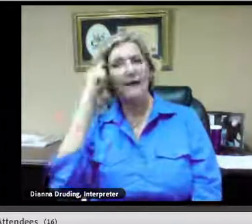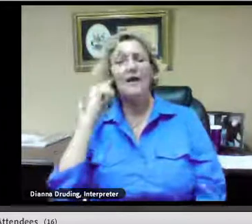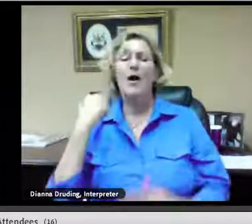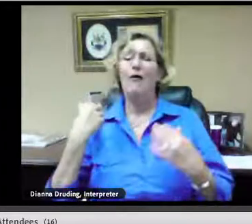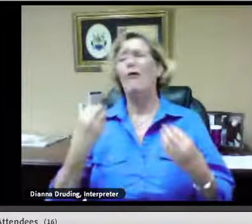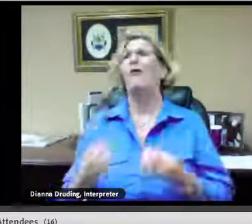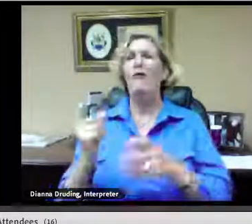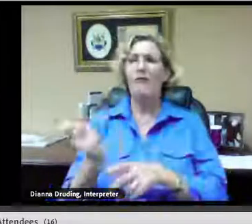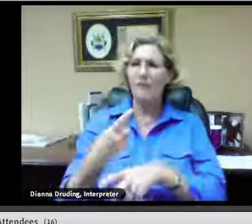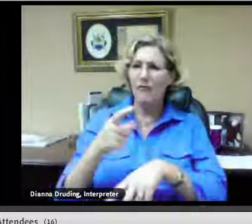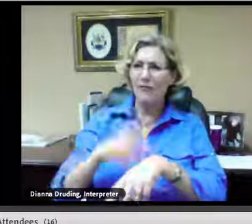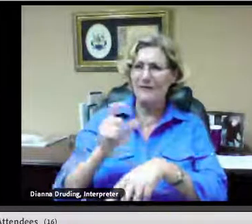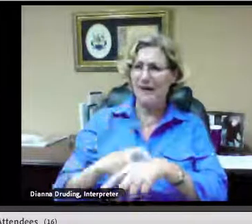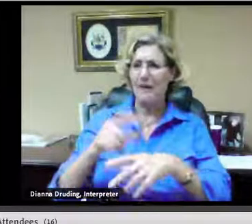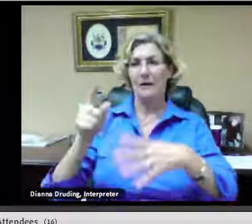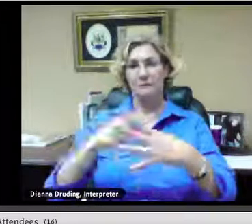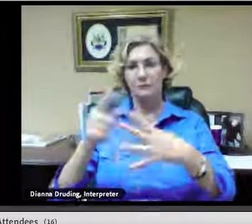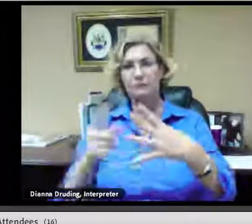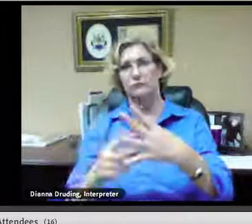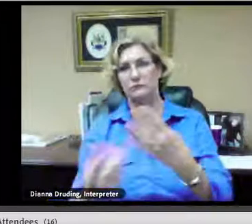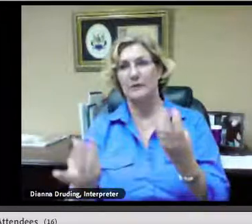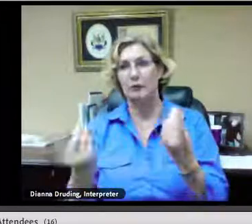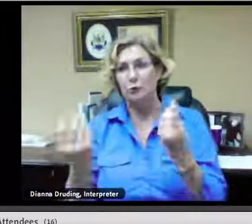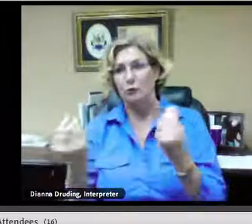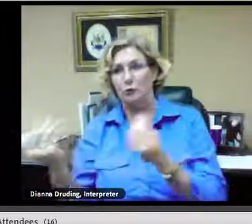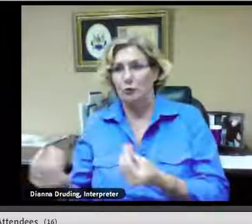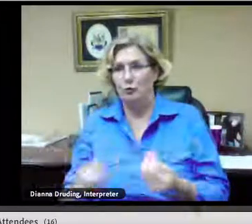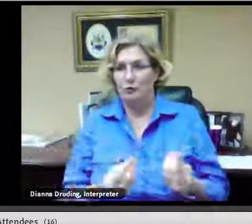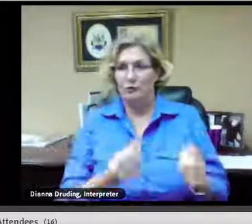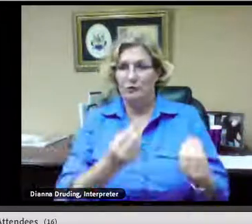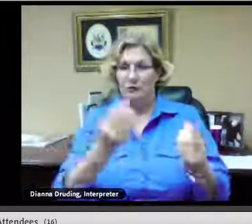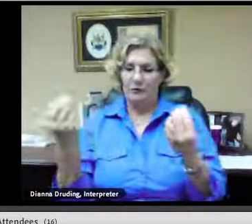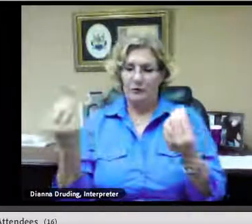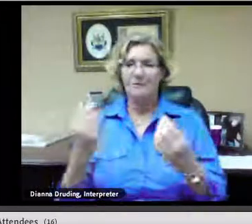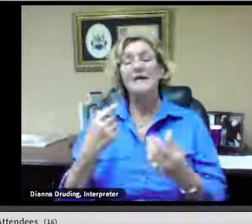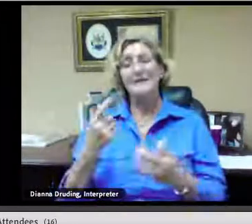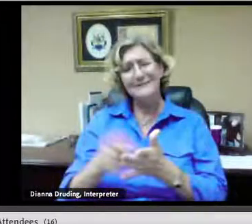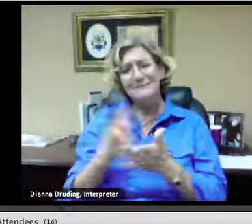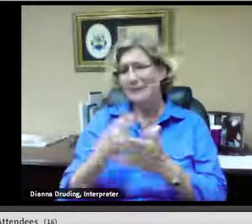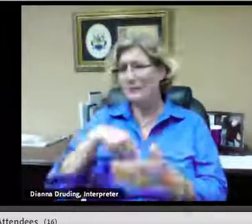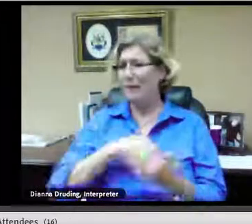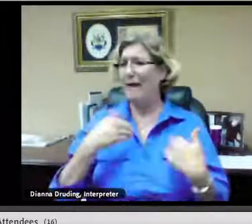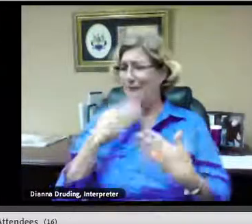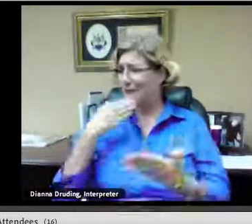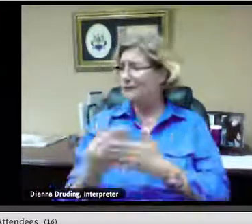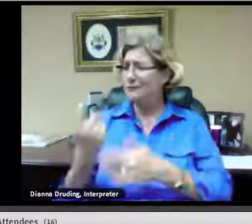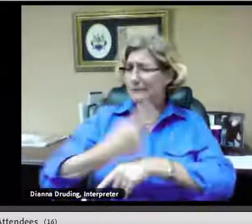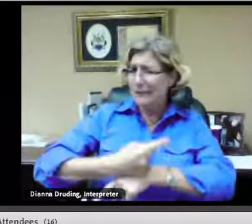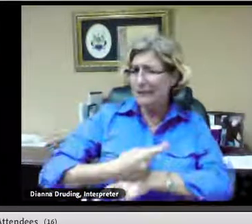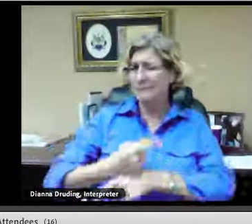that we're doing at any given point, and we all have good days, and we have bad days. But, you know, this is, again, just another aspect